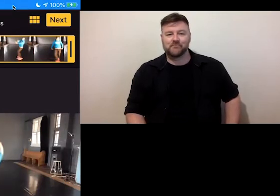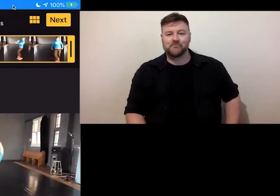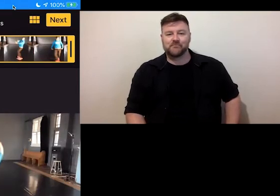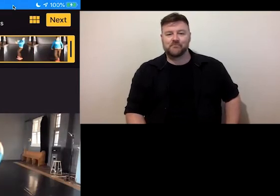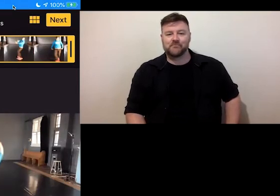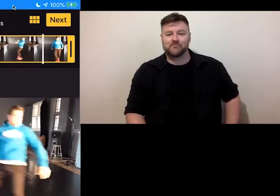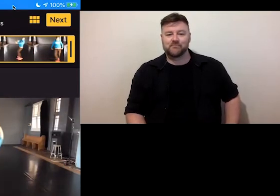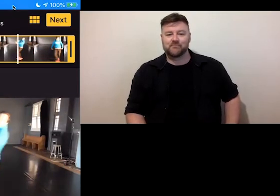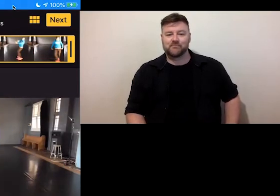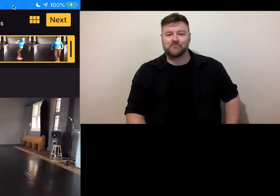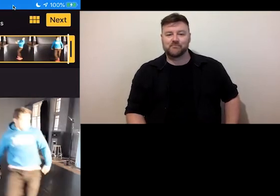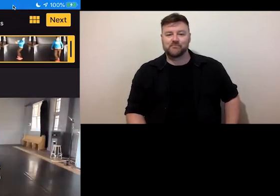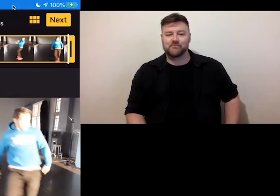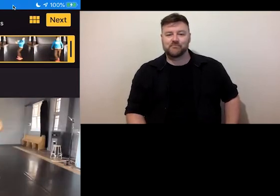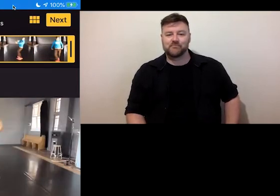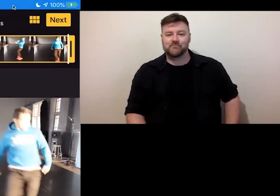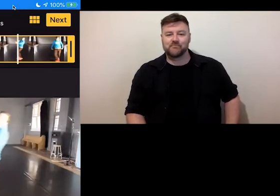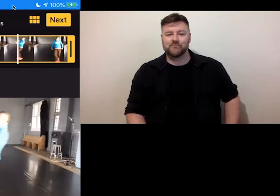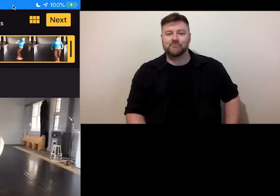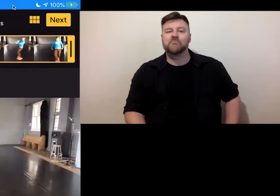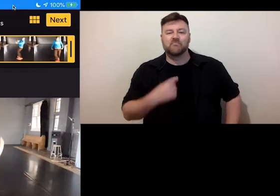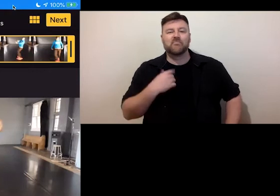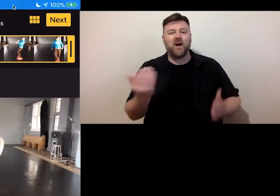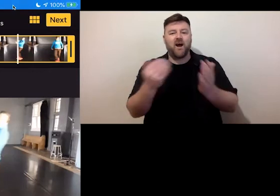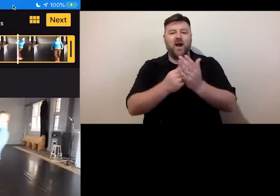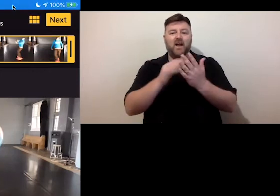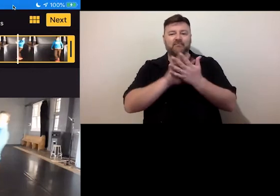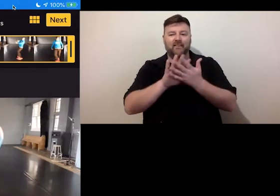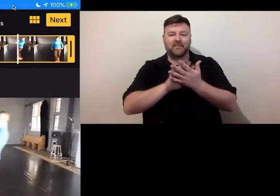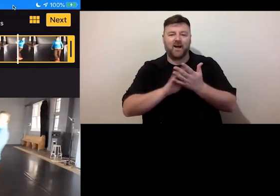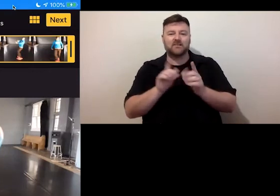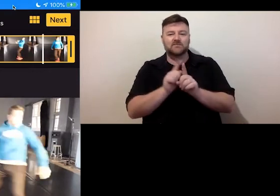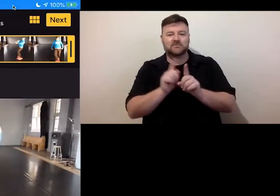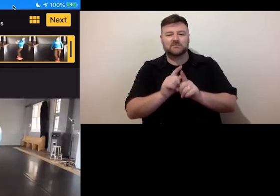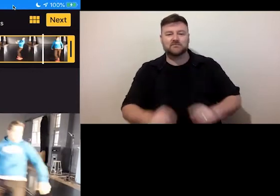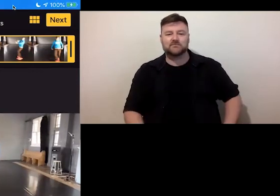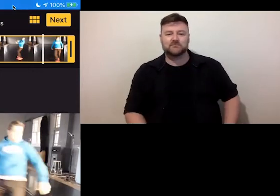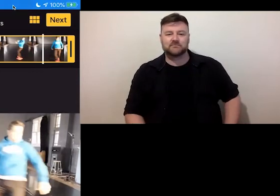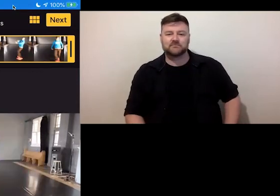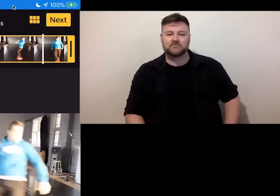through the filter to try and take as much information out as possible,